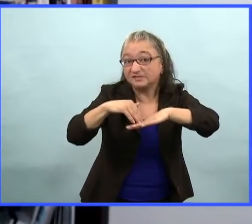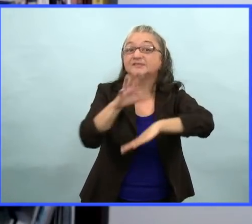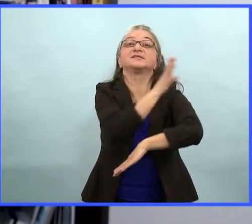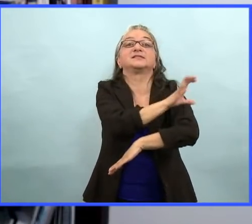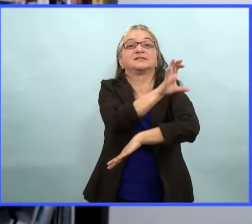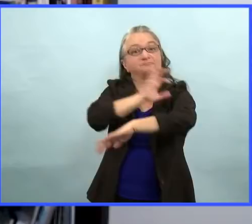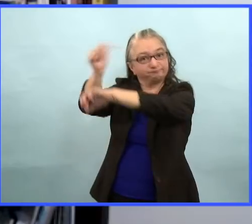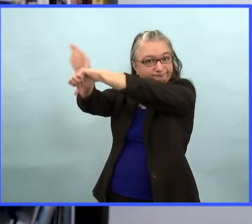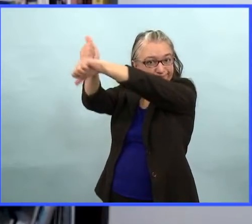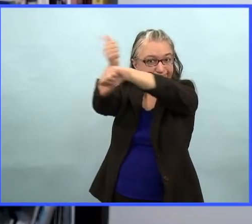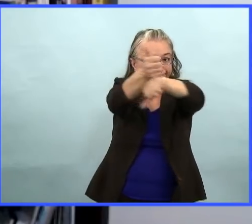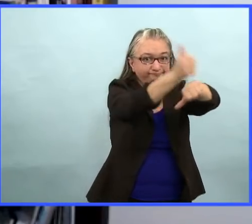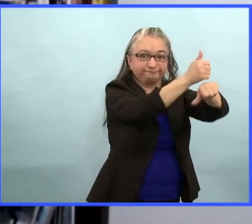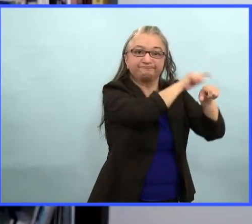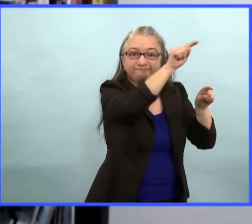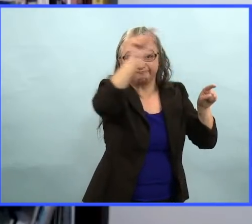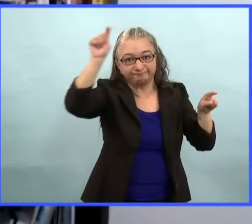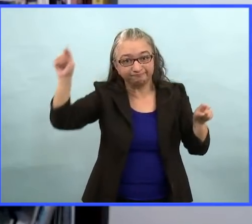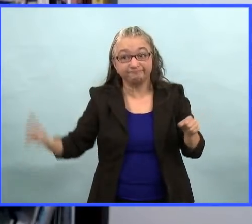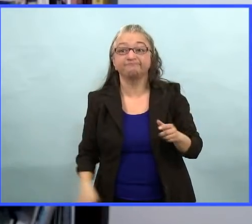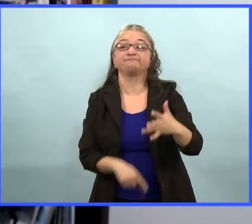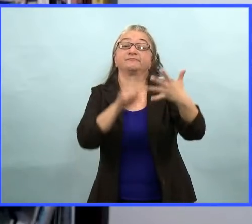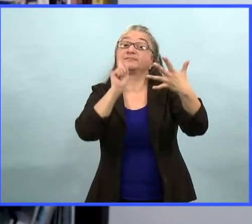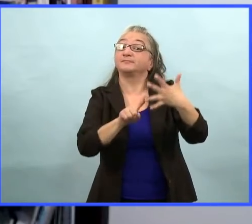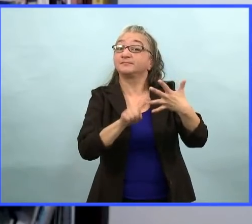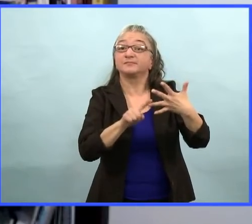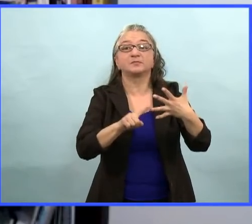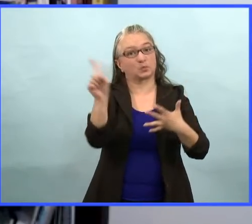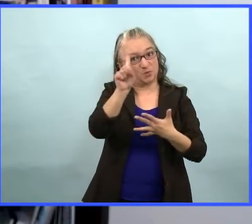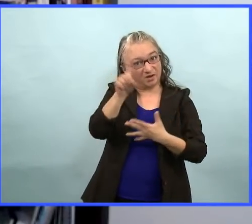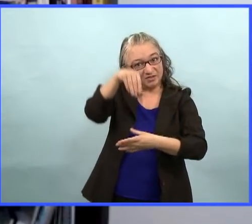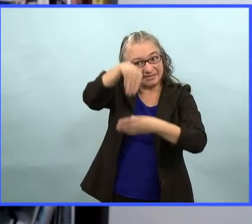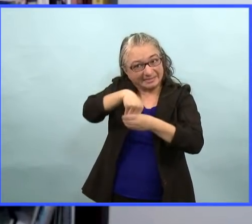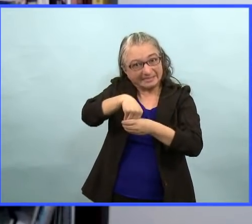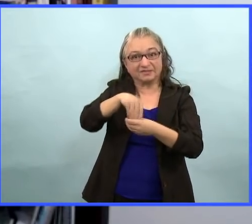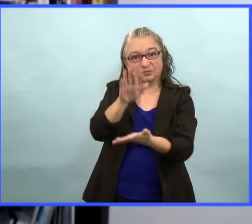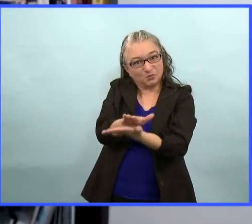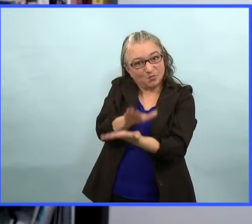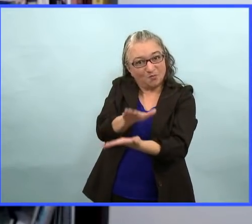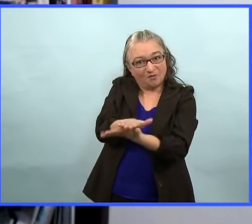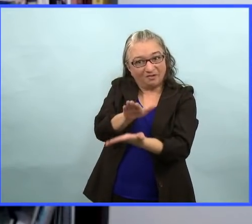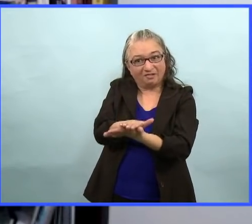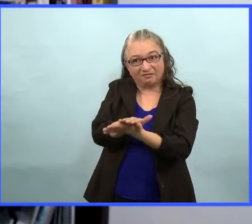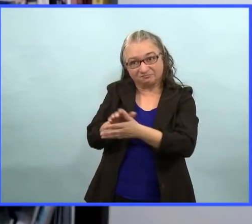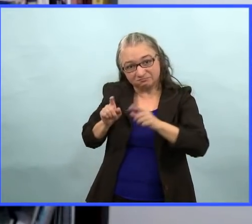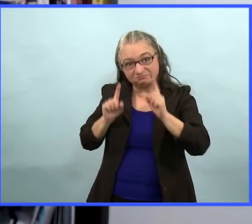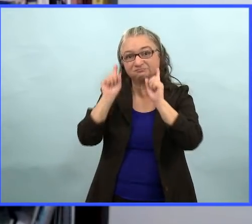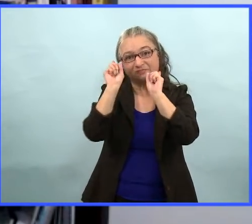in school and after school vaccine programs in schools around the province vaccine information